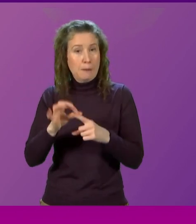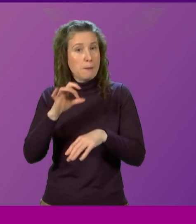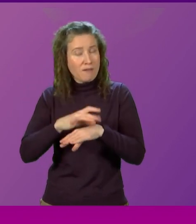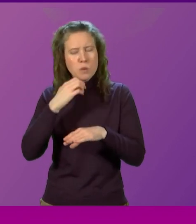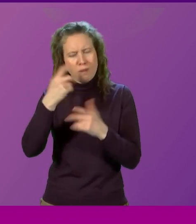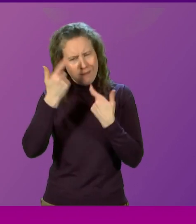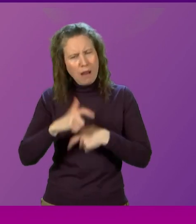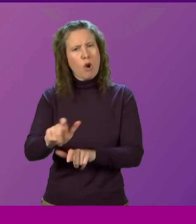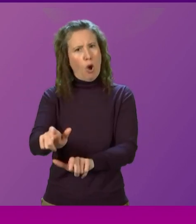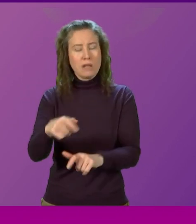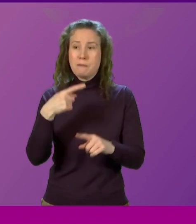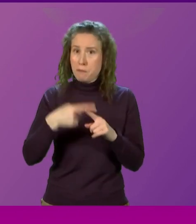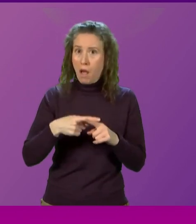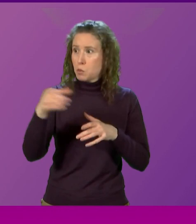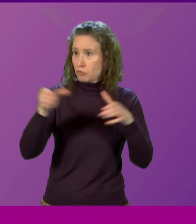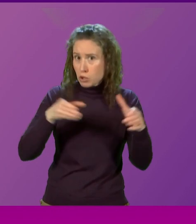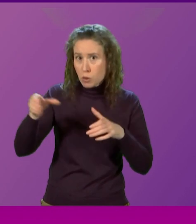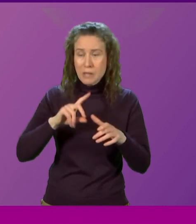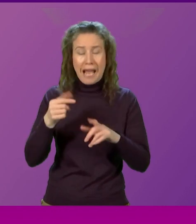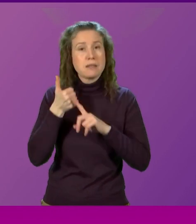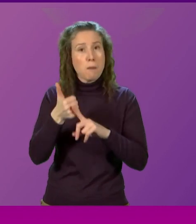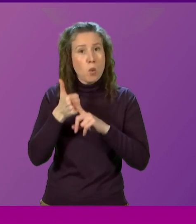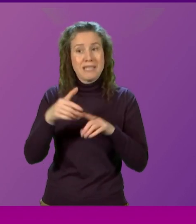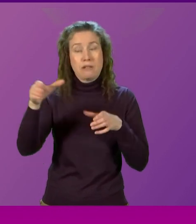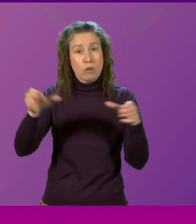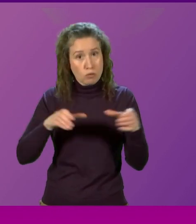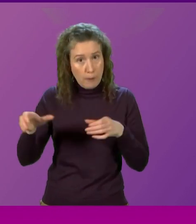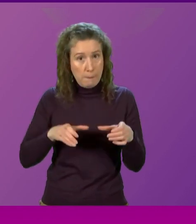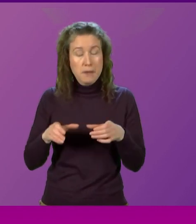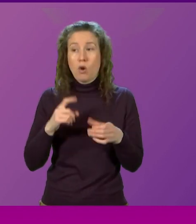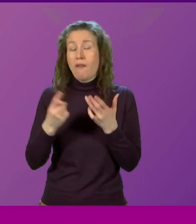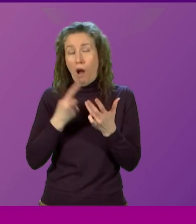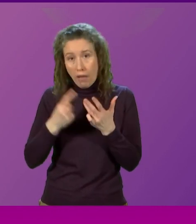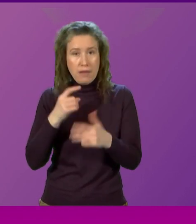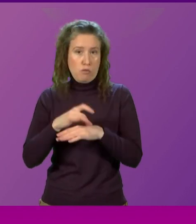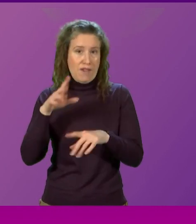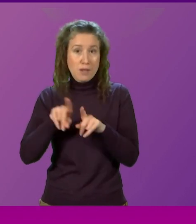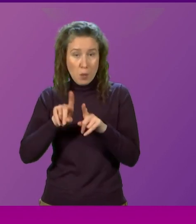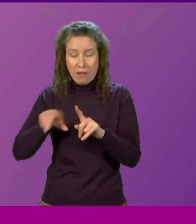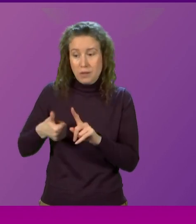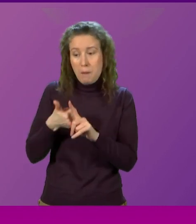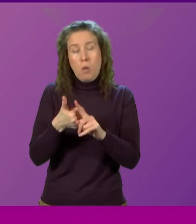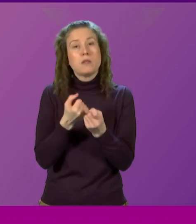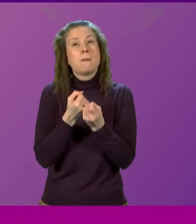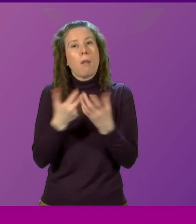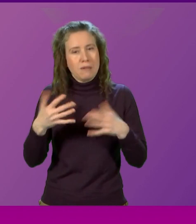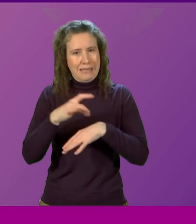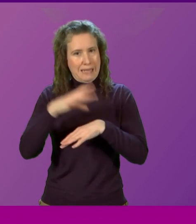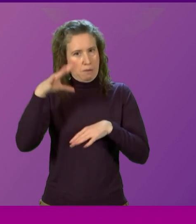Of course, we are recruiting and supporting the recruitment of other professionals to support multidisciplinary teams in primary care.